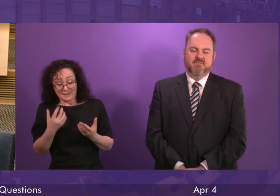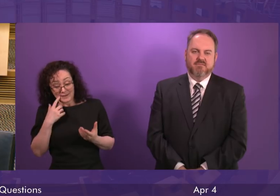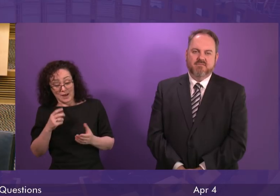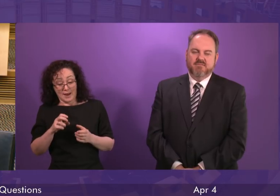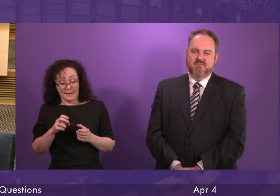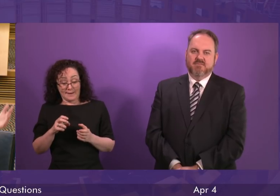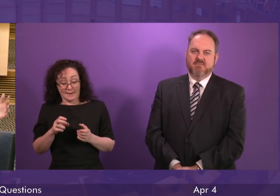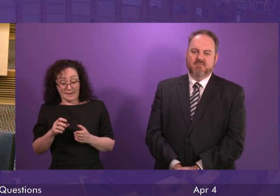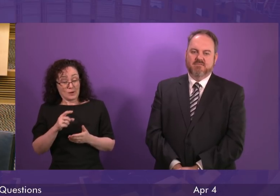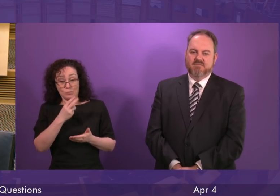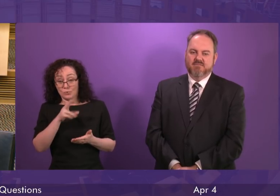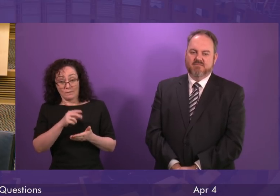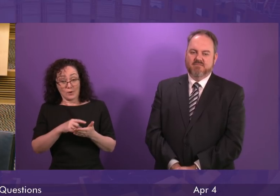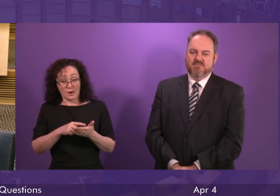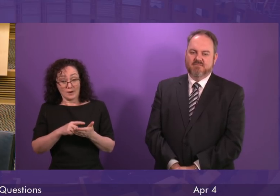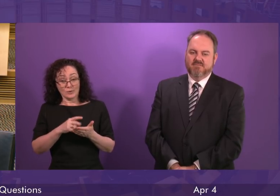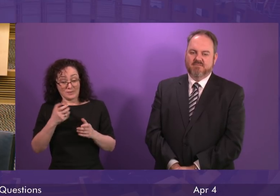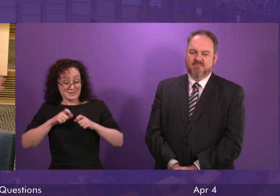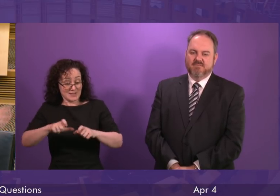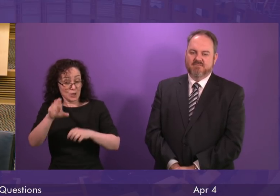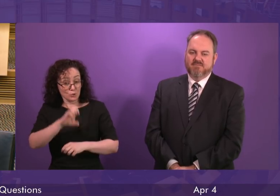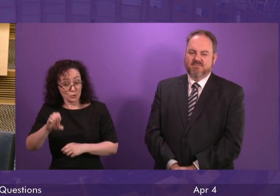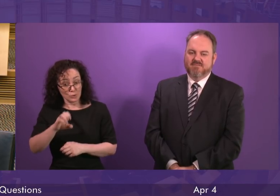open to the UK—it will always be open to Scotland, if we go down a different route,